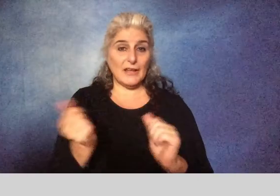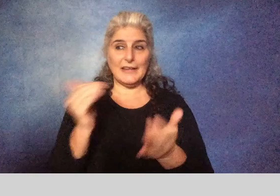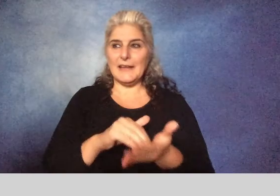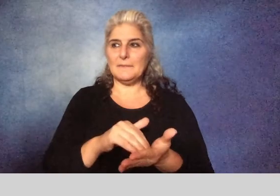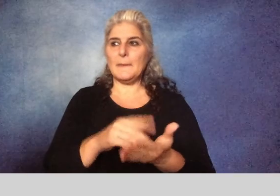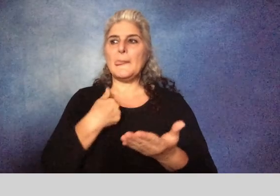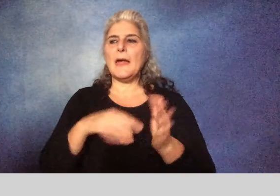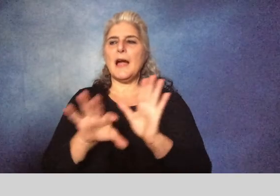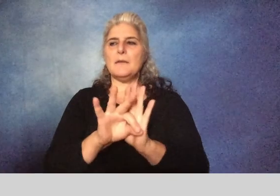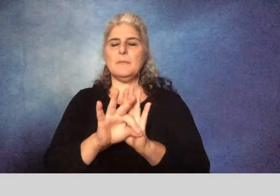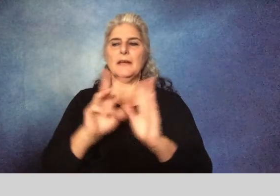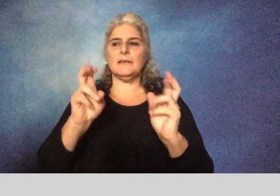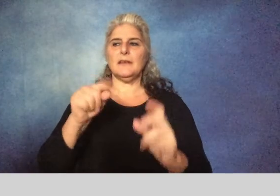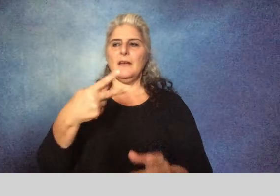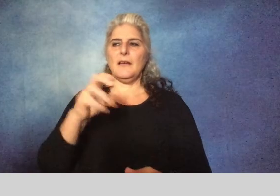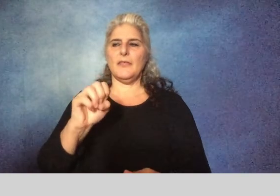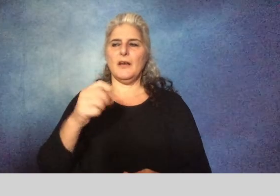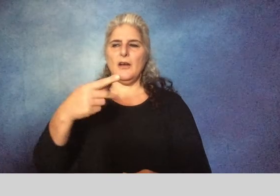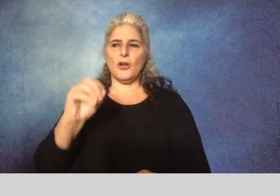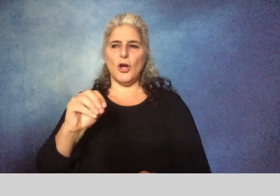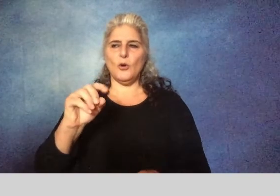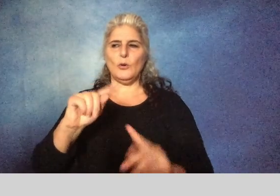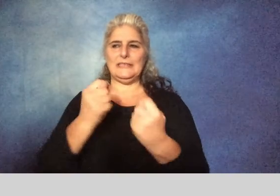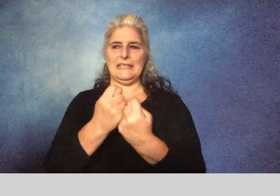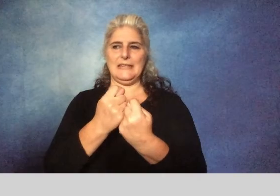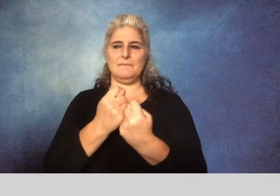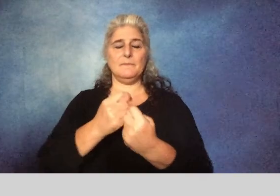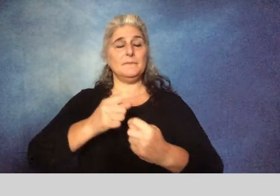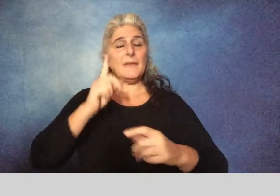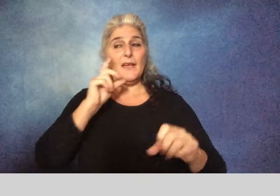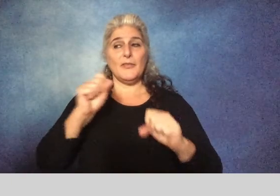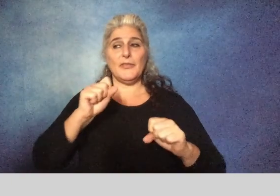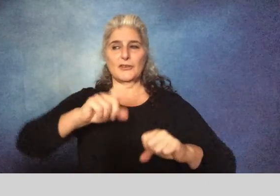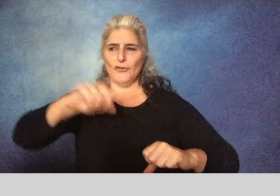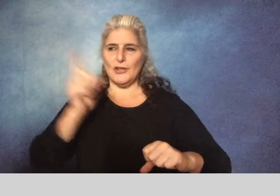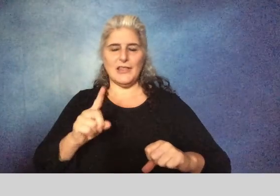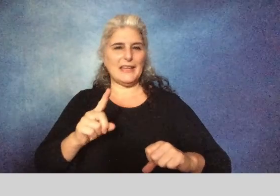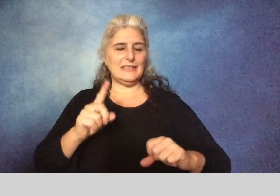I picked The Go! Teams' "Thunder, Lightning, Strike" album which is an incredibly varied album.